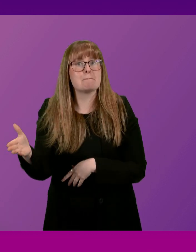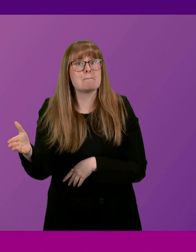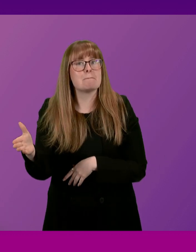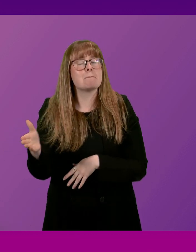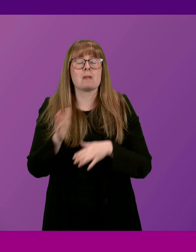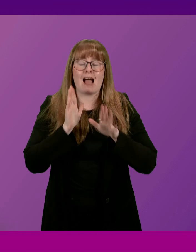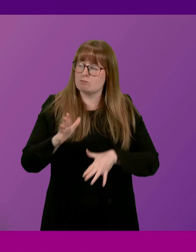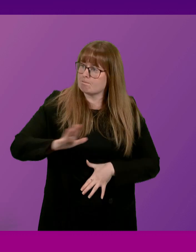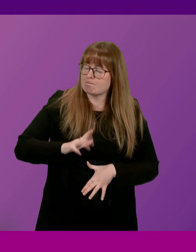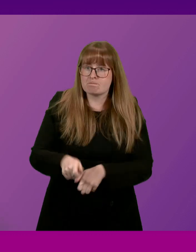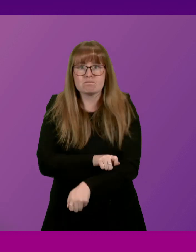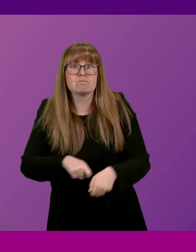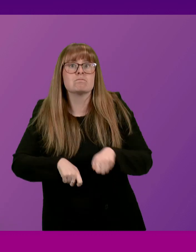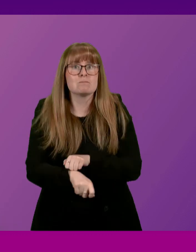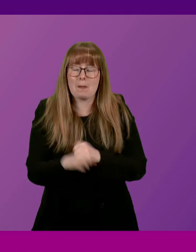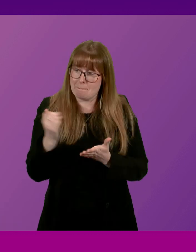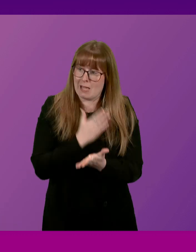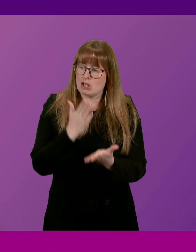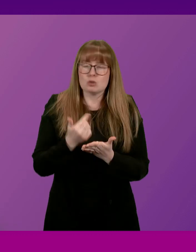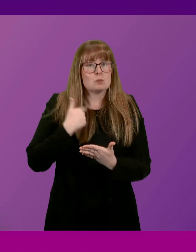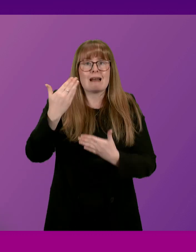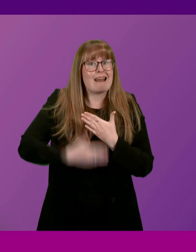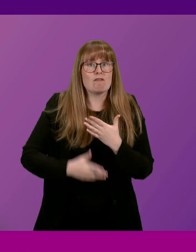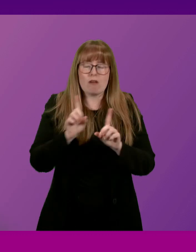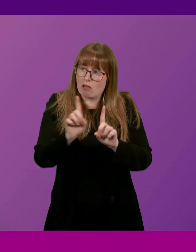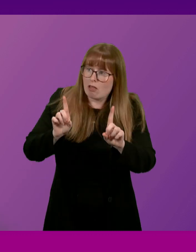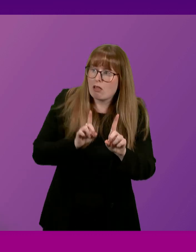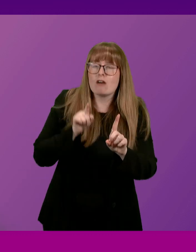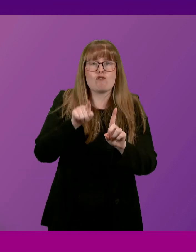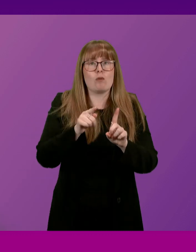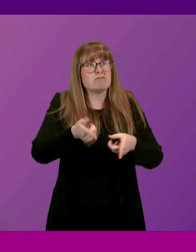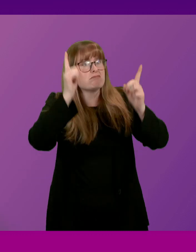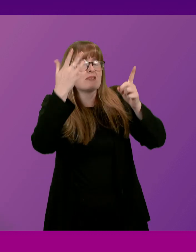to this moment and ensure that we are never at the mercy of dictators such as Putin. So,